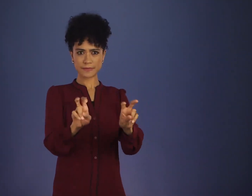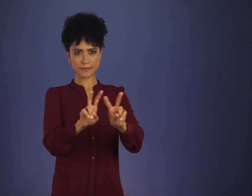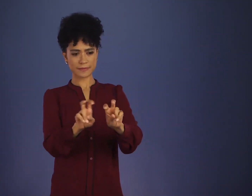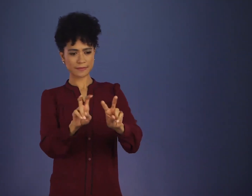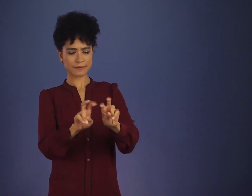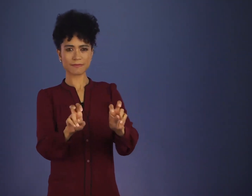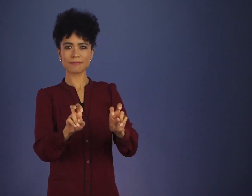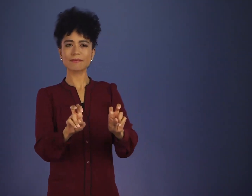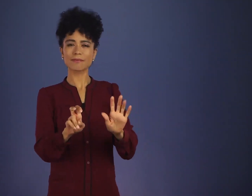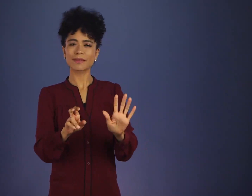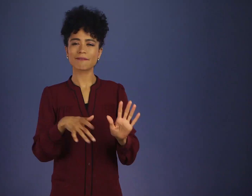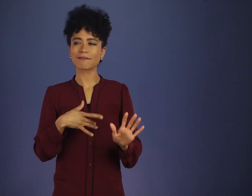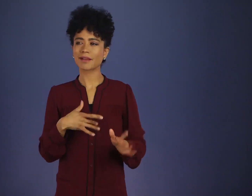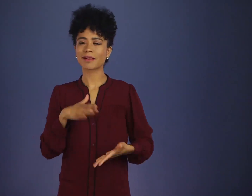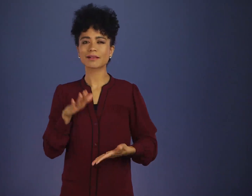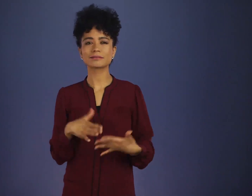look at his own defects.